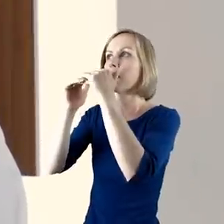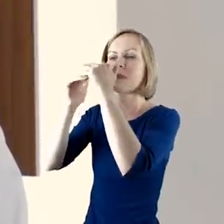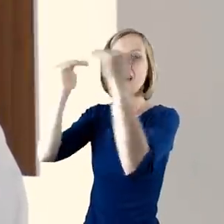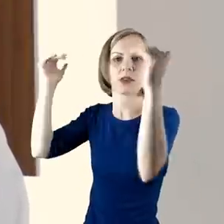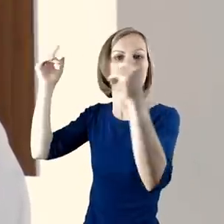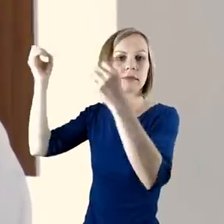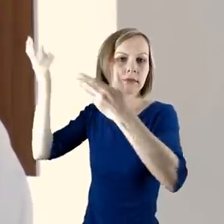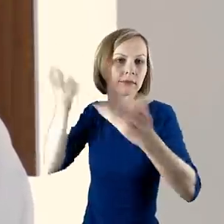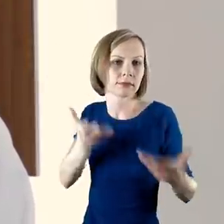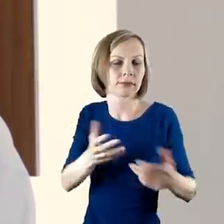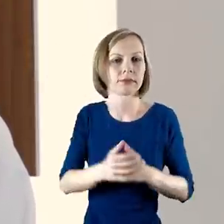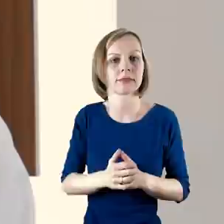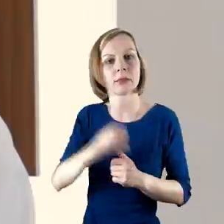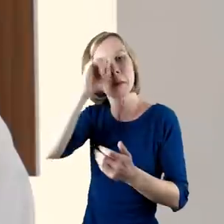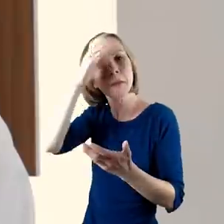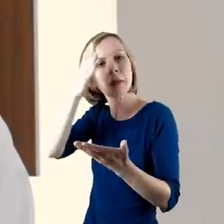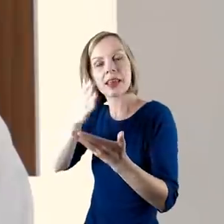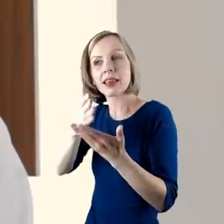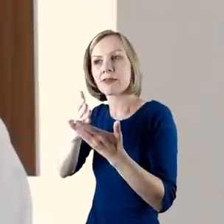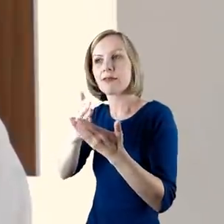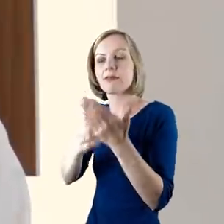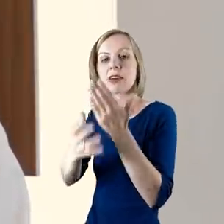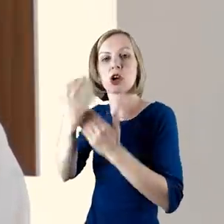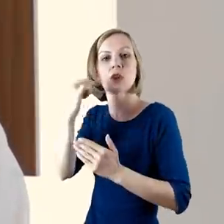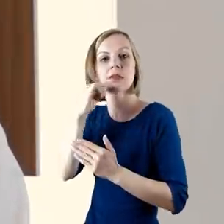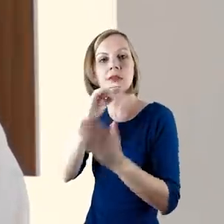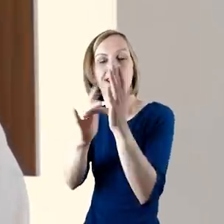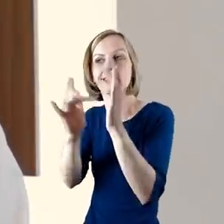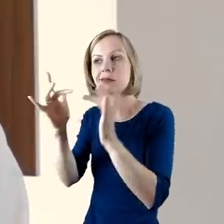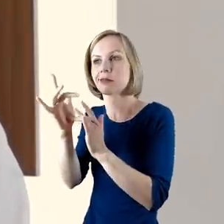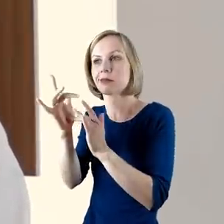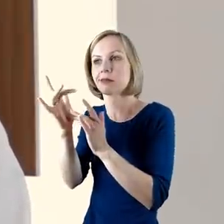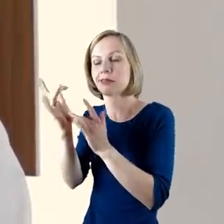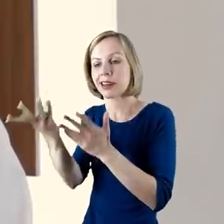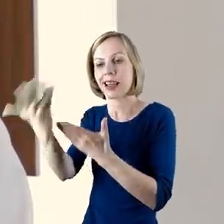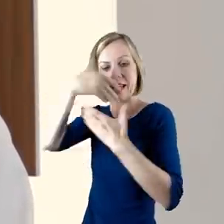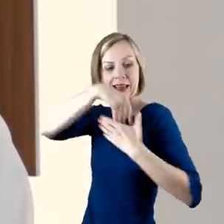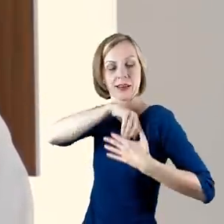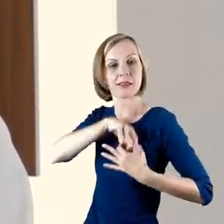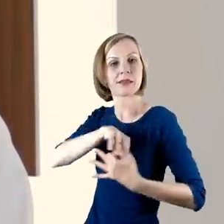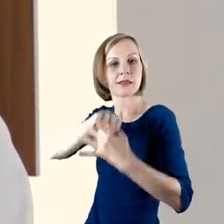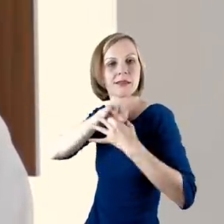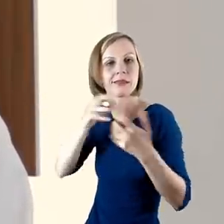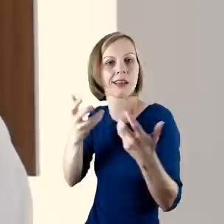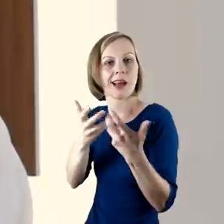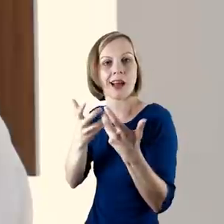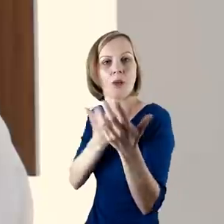We believe in God the Son, who lives in our hearts through faith, and fills us with his love.